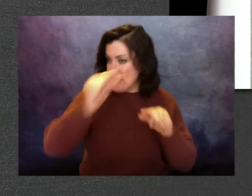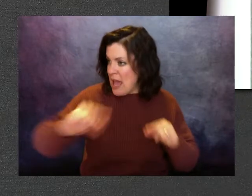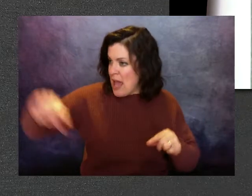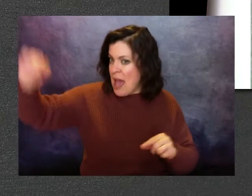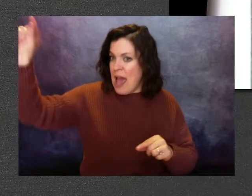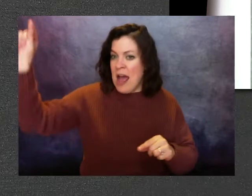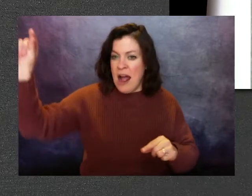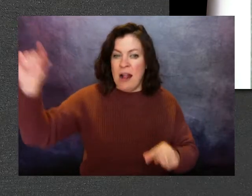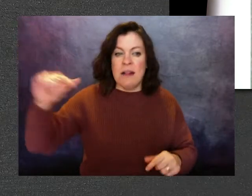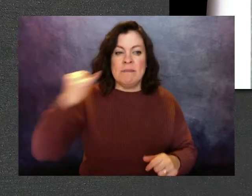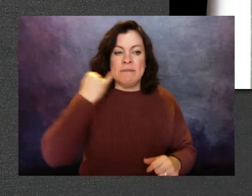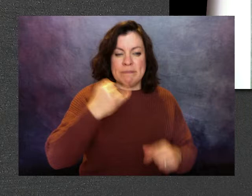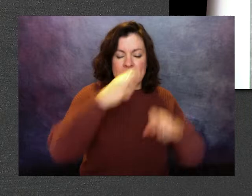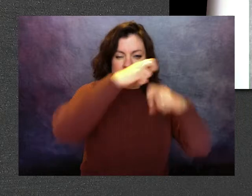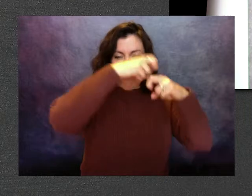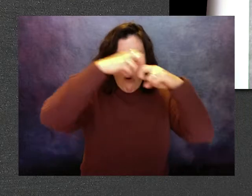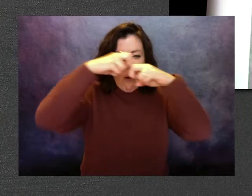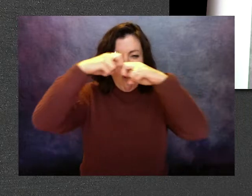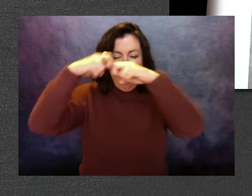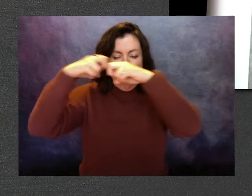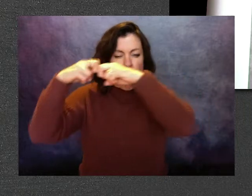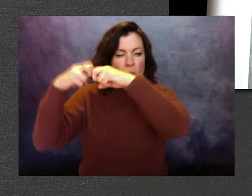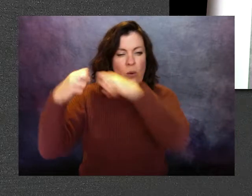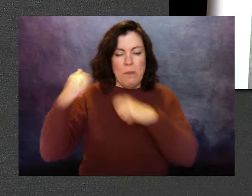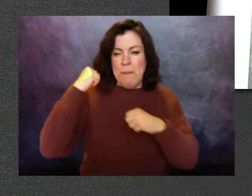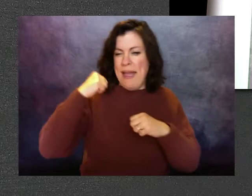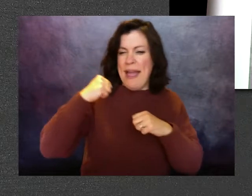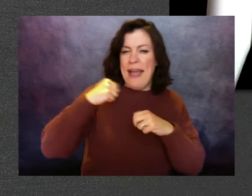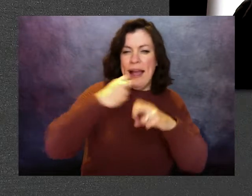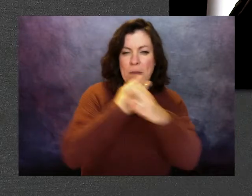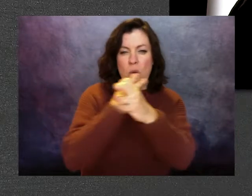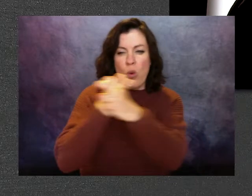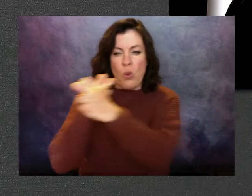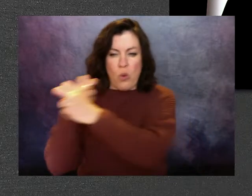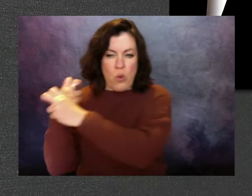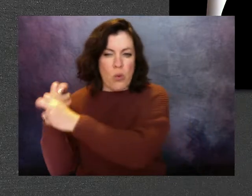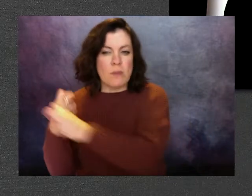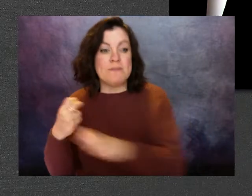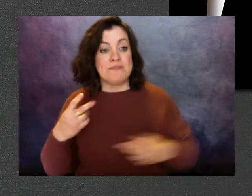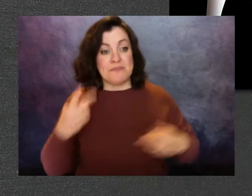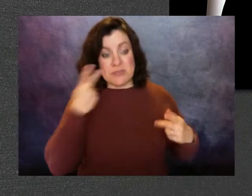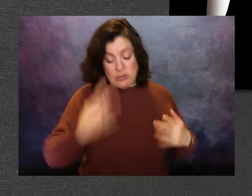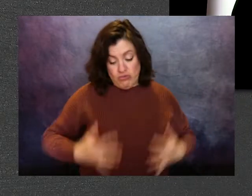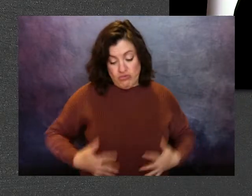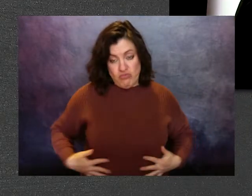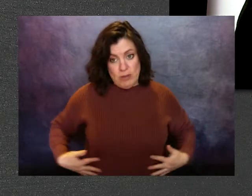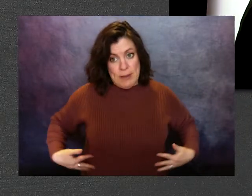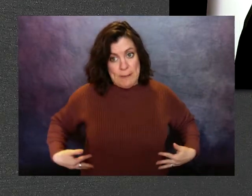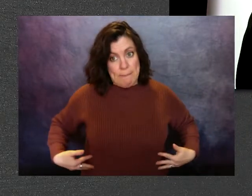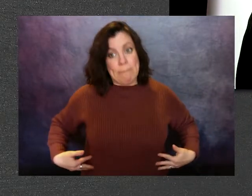All the way to the tail. And the ribs of the cat. And the cats skull.